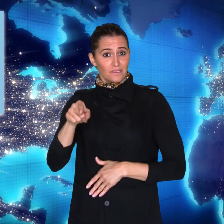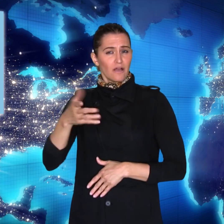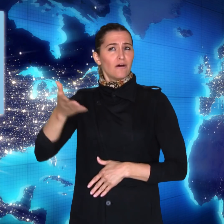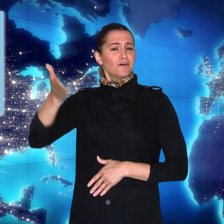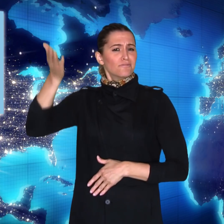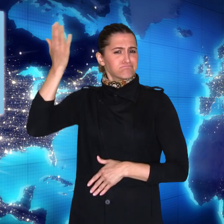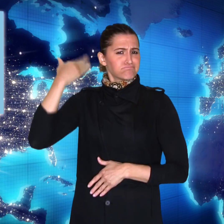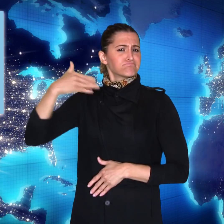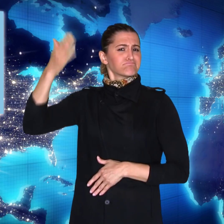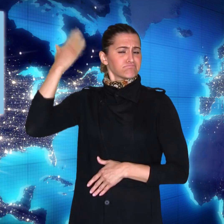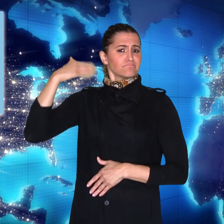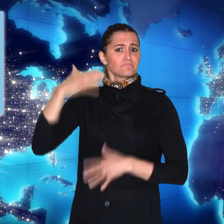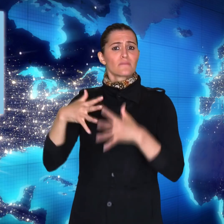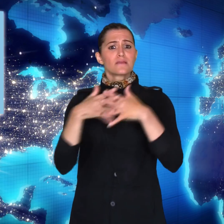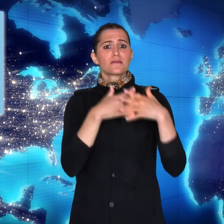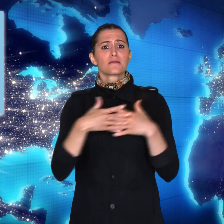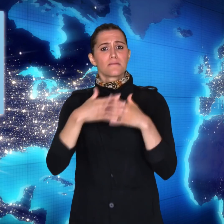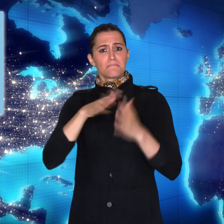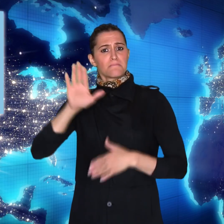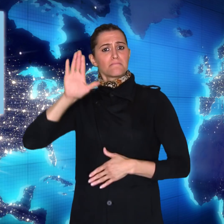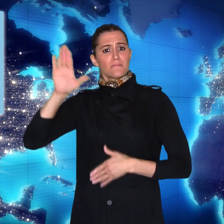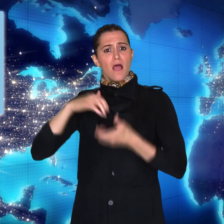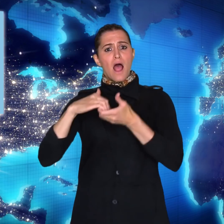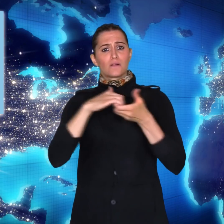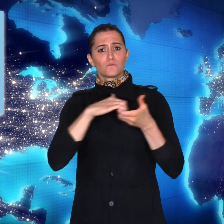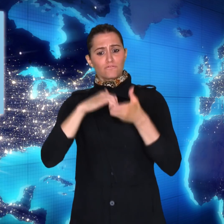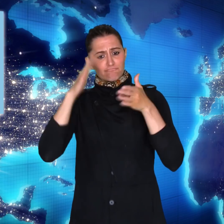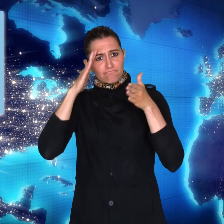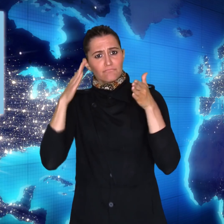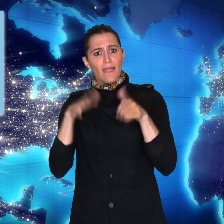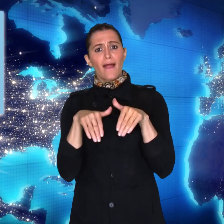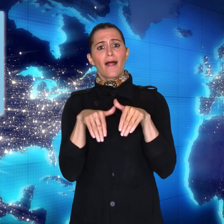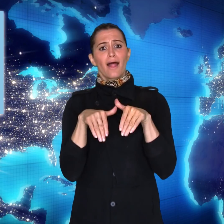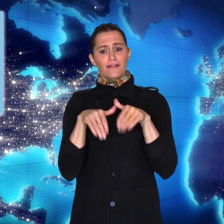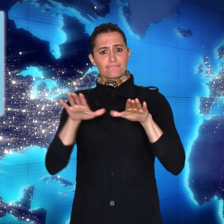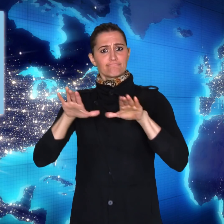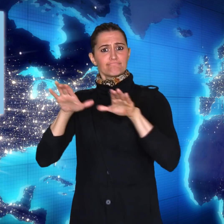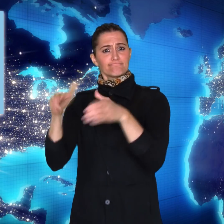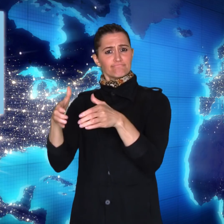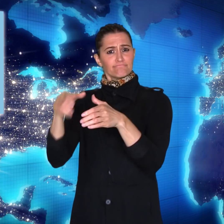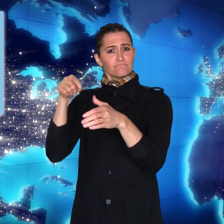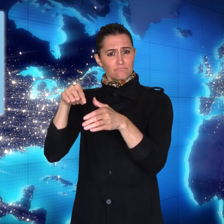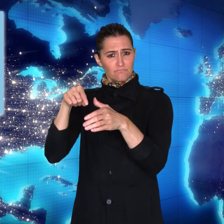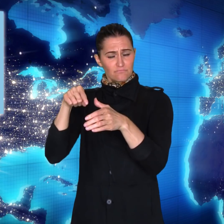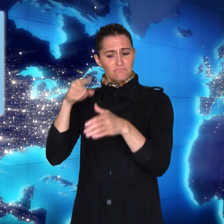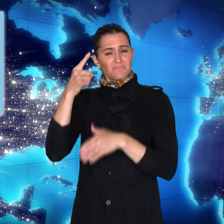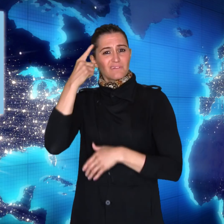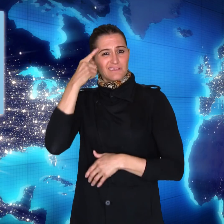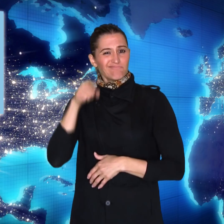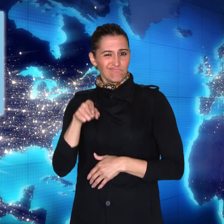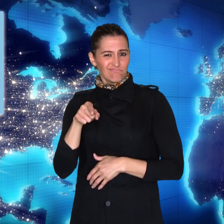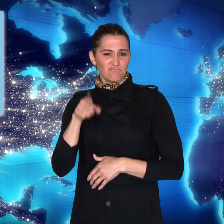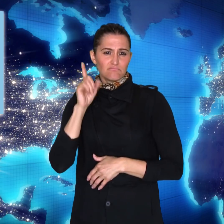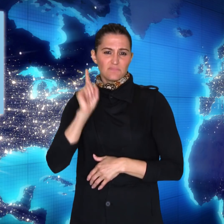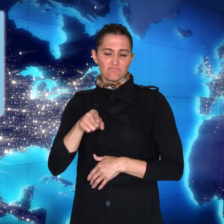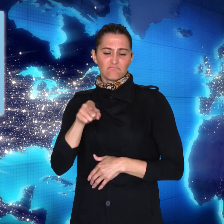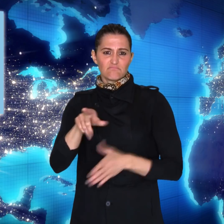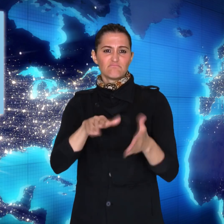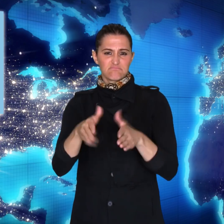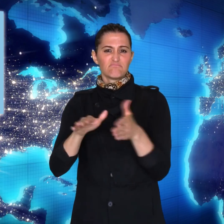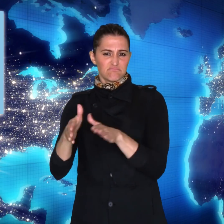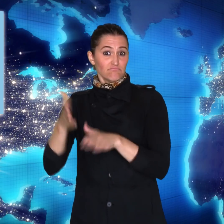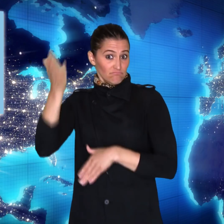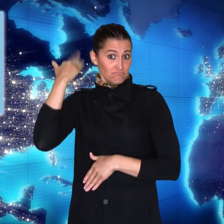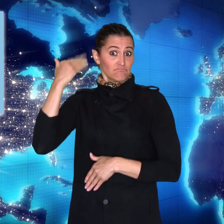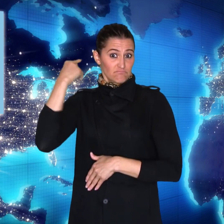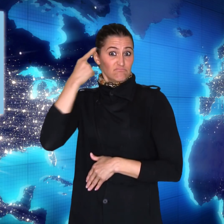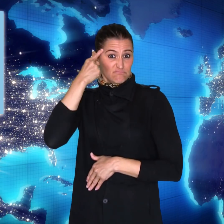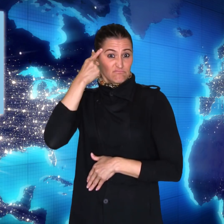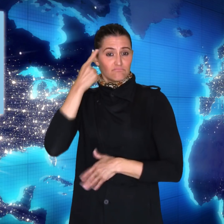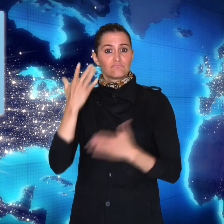Connie wanted to prove Deaf Dalmatians